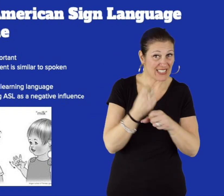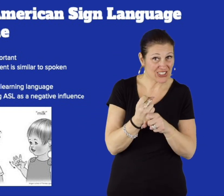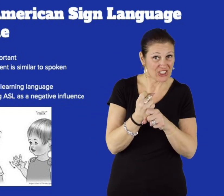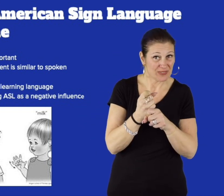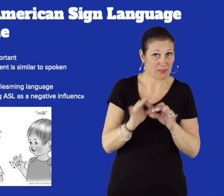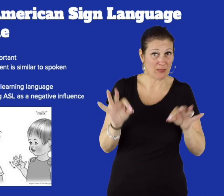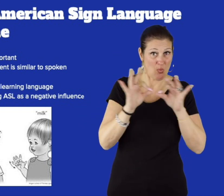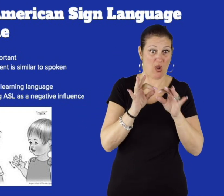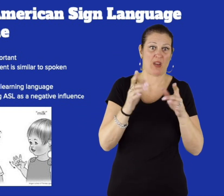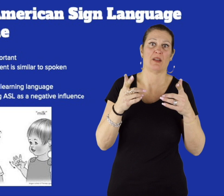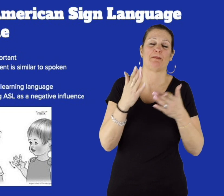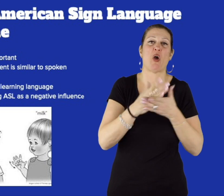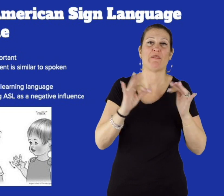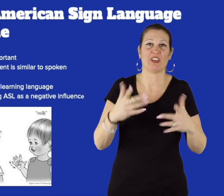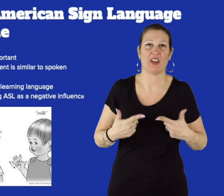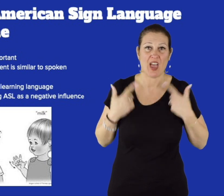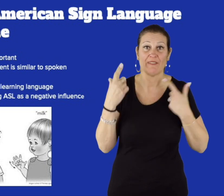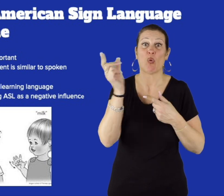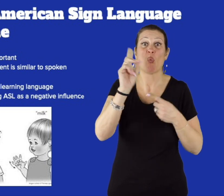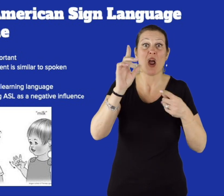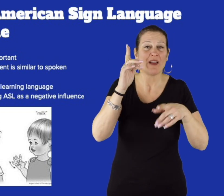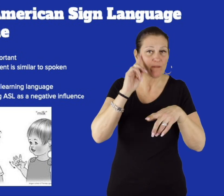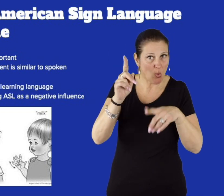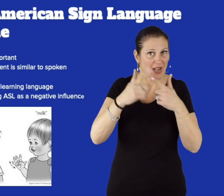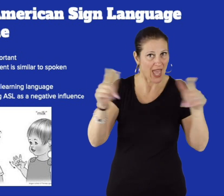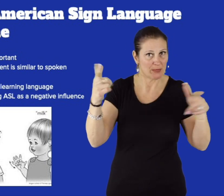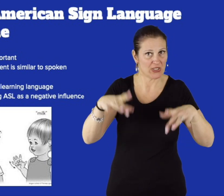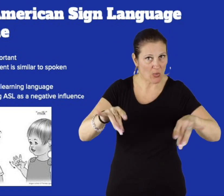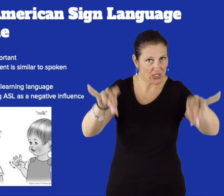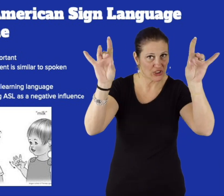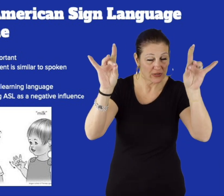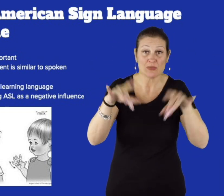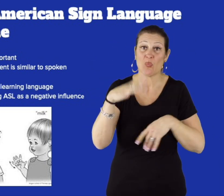are an important part of their development. During that limited amount of time,